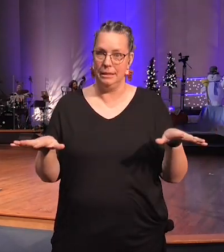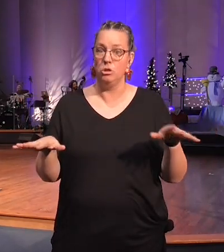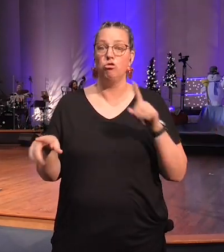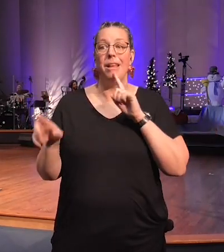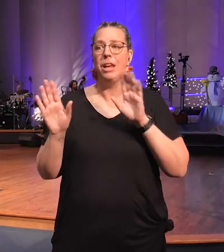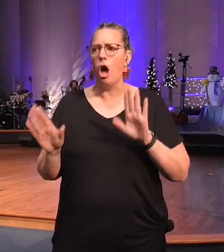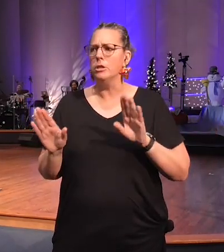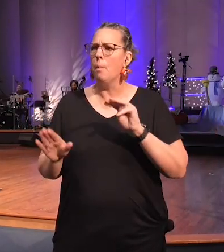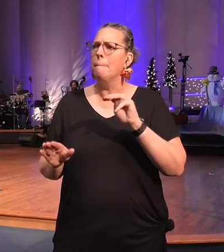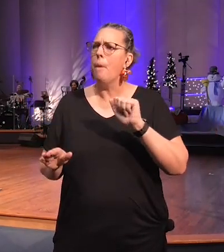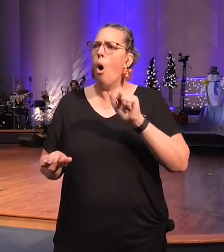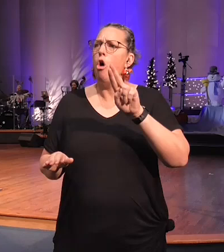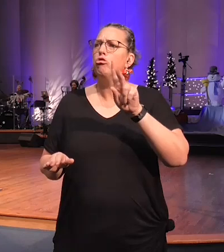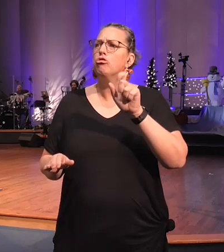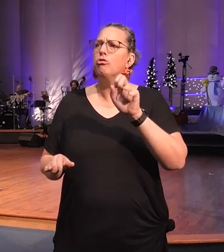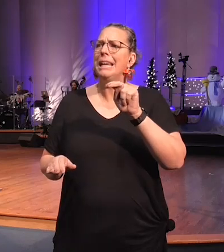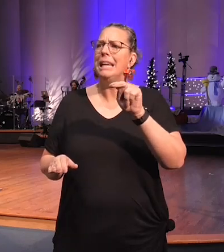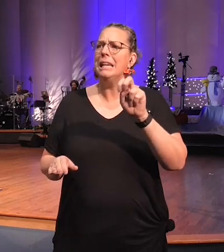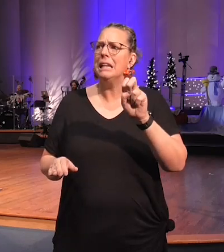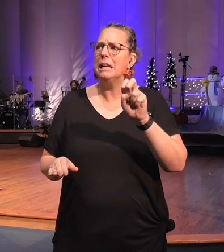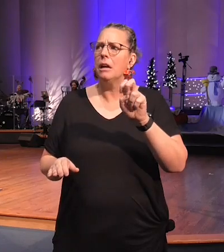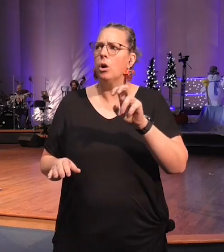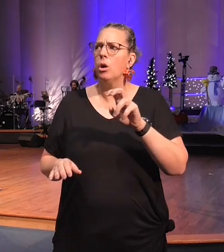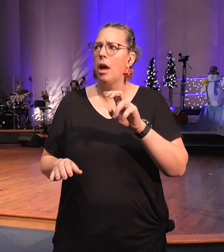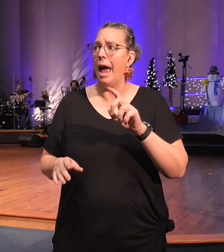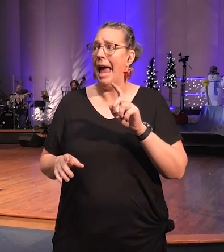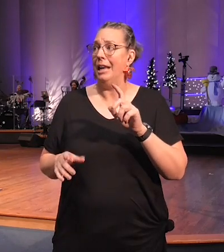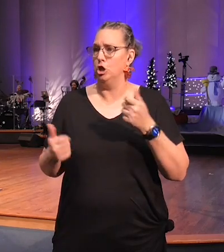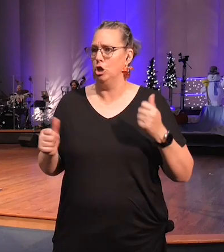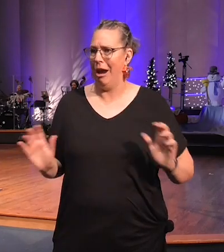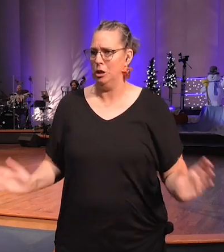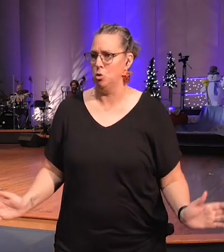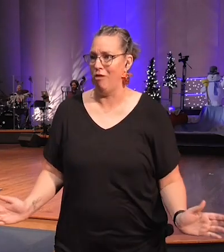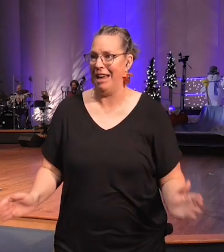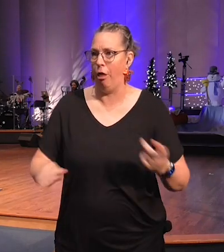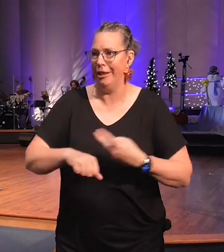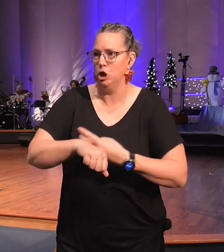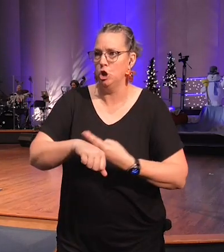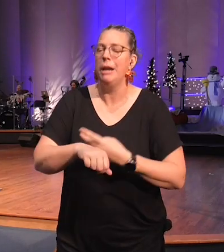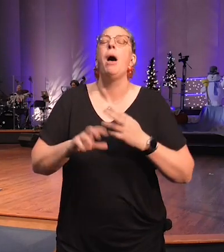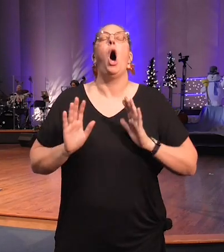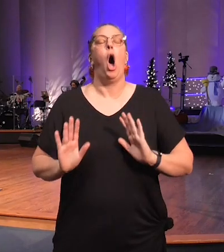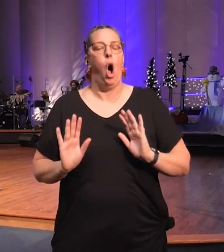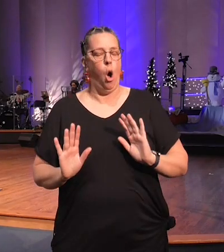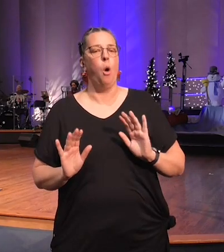I don't underestimate that blessing it's so very awesome where where'd Marine go is she wrangling